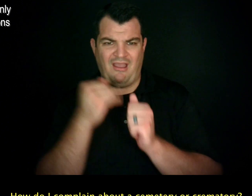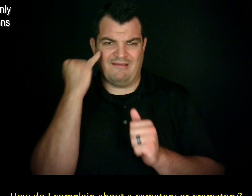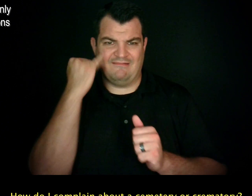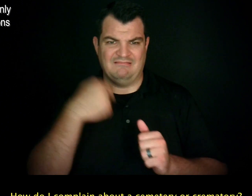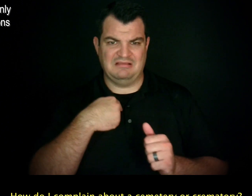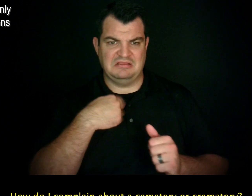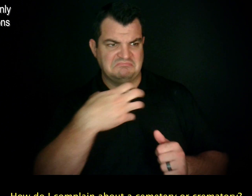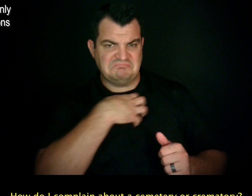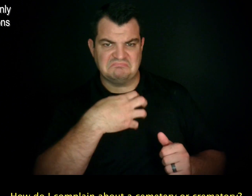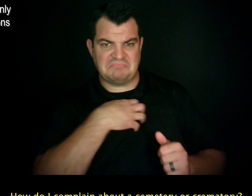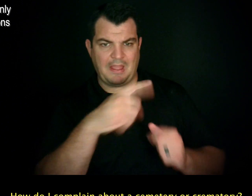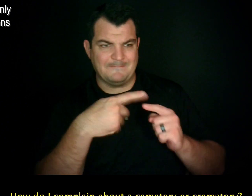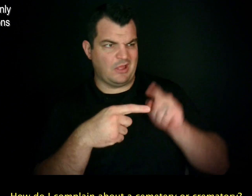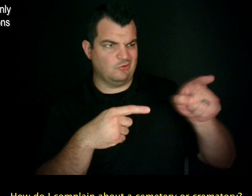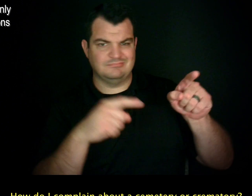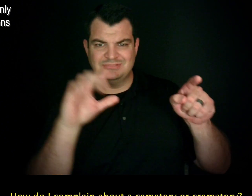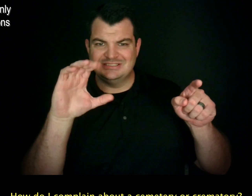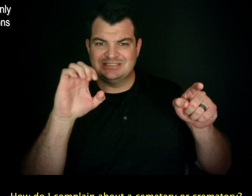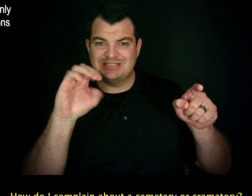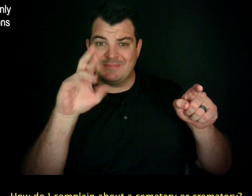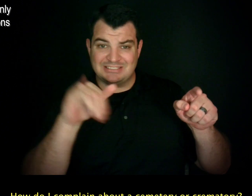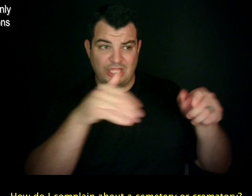How do I complain about a cemetery or crematory?